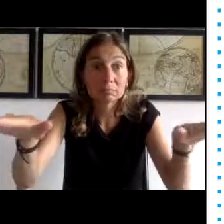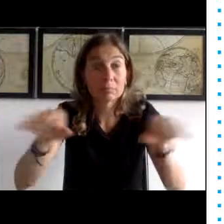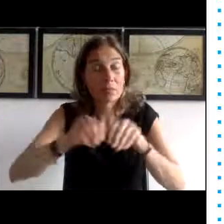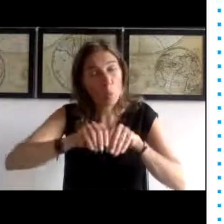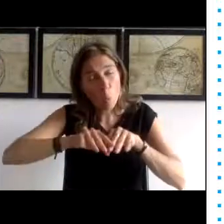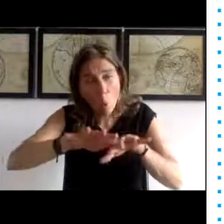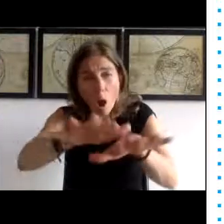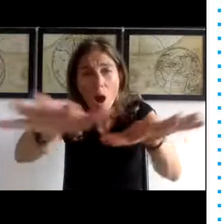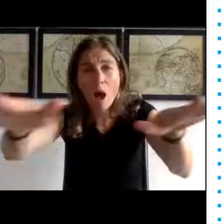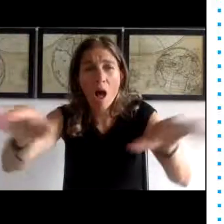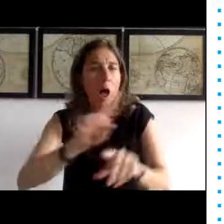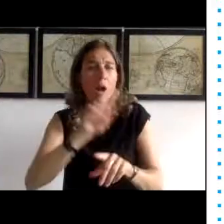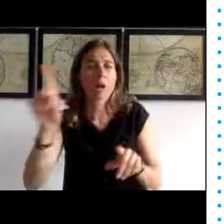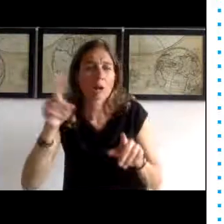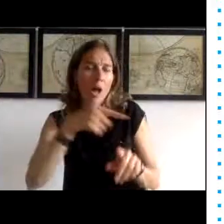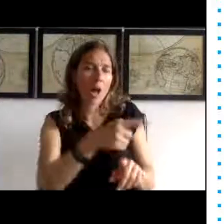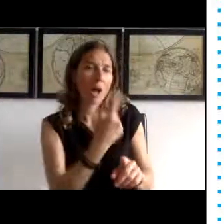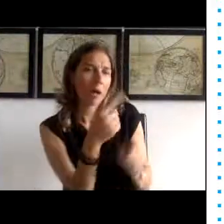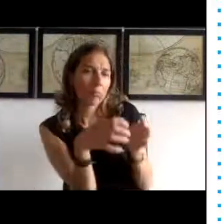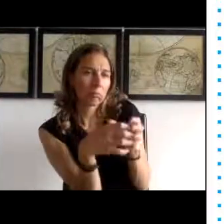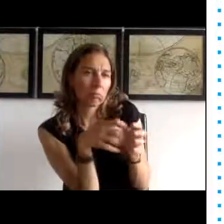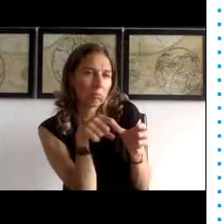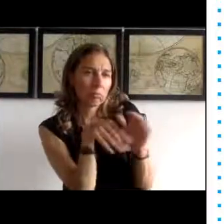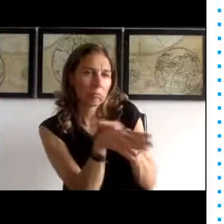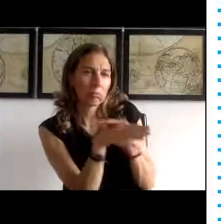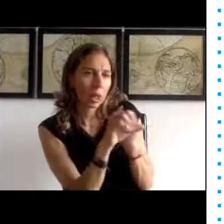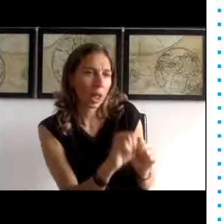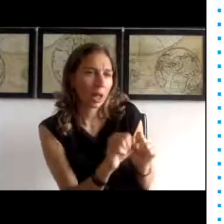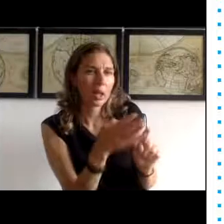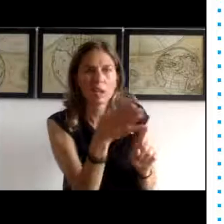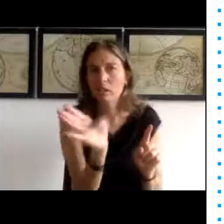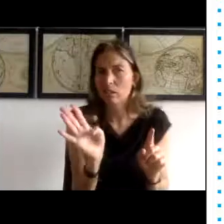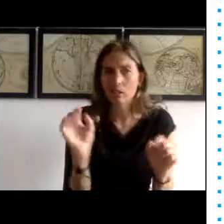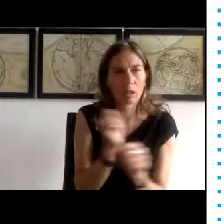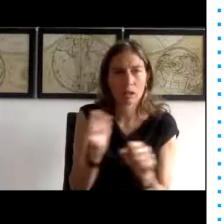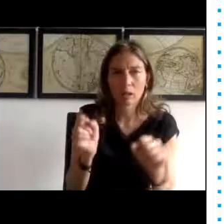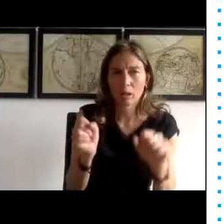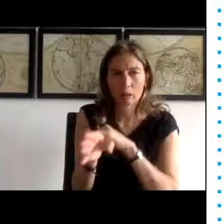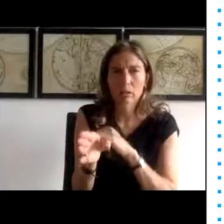inclusion will be one of the criteria to understand they're performing